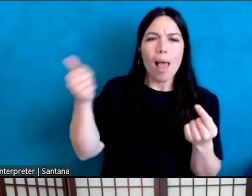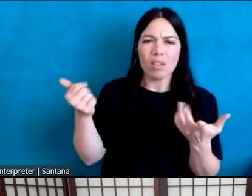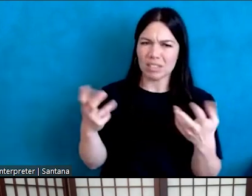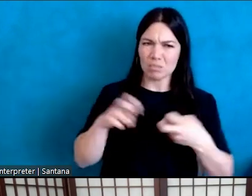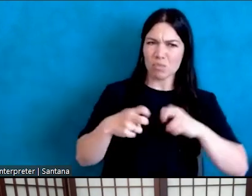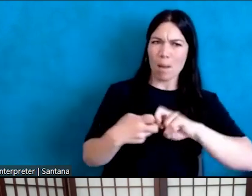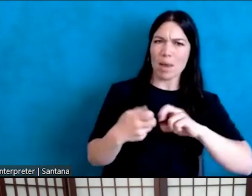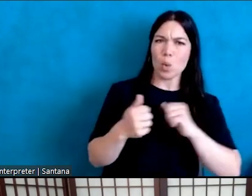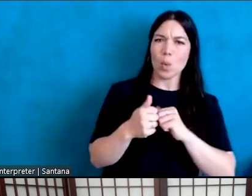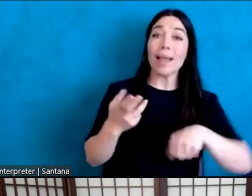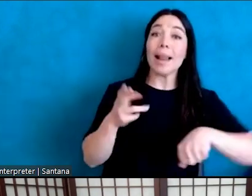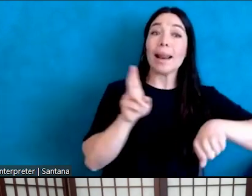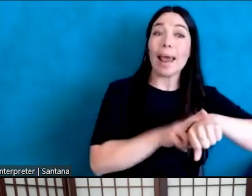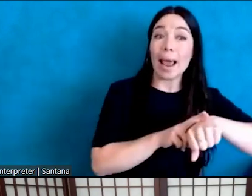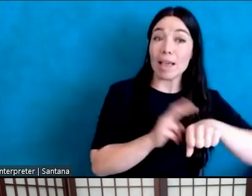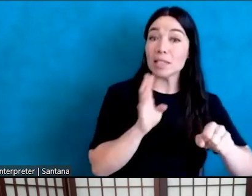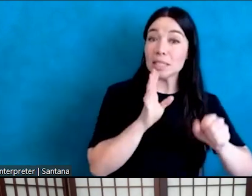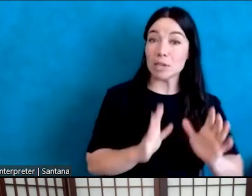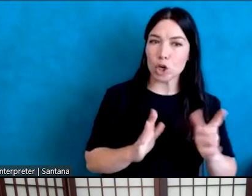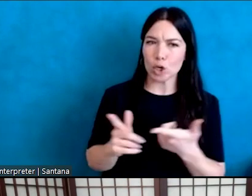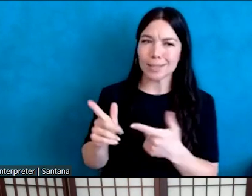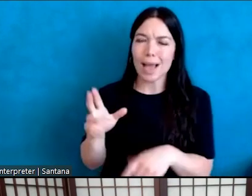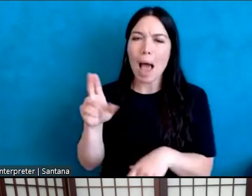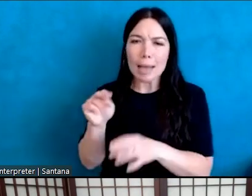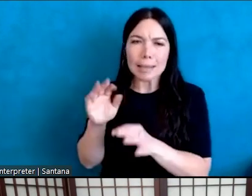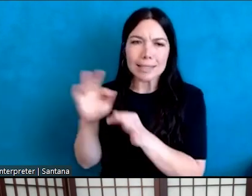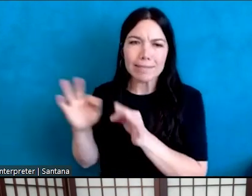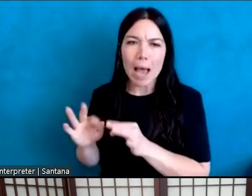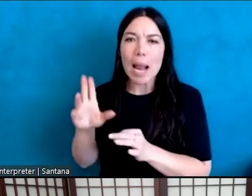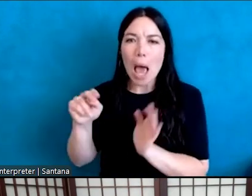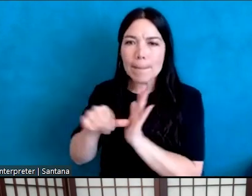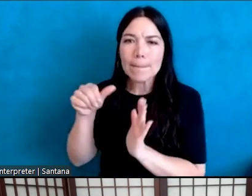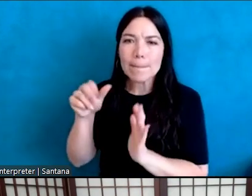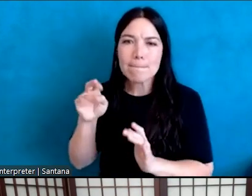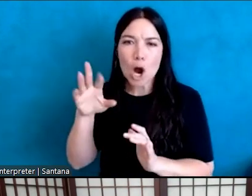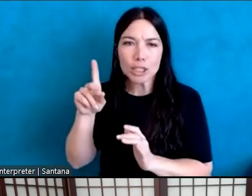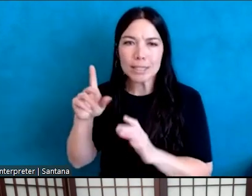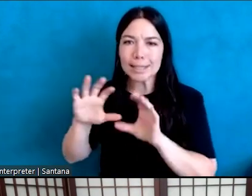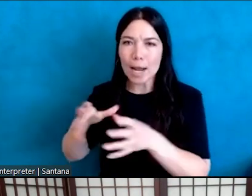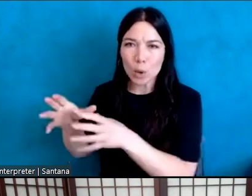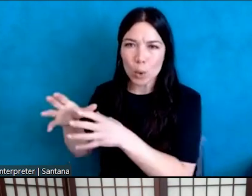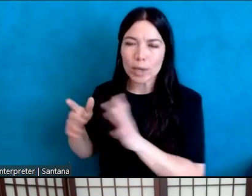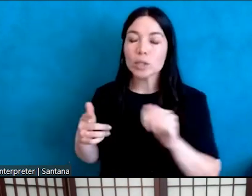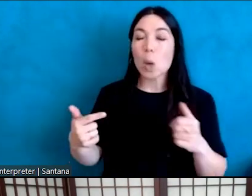Well, of course, many of answers to this question have already been covered in today's symposium, so I'll just reiterate the importance of what others have already noted.